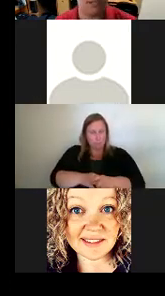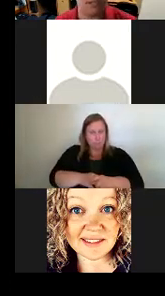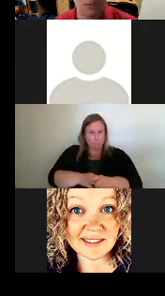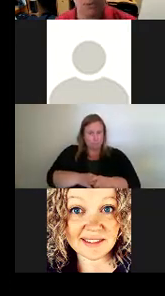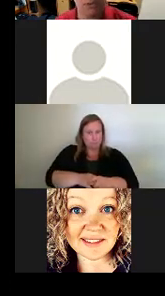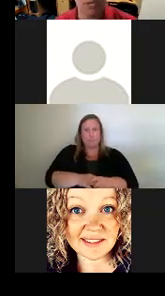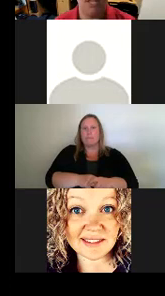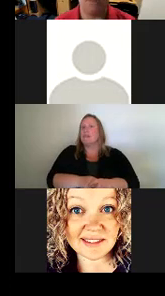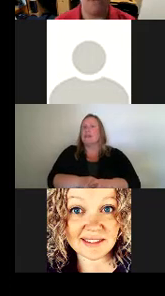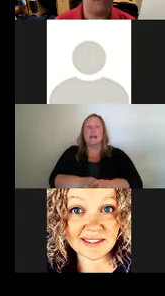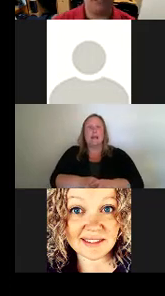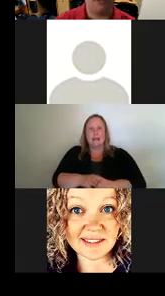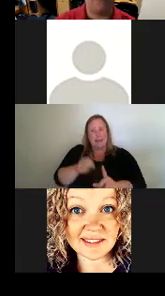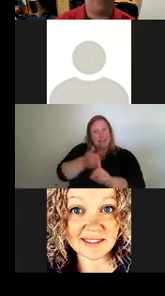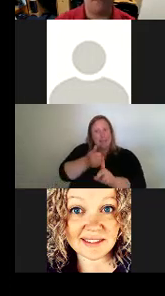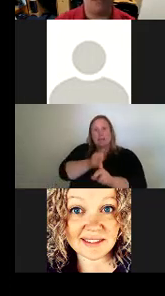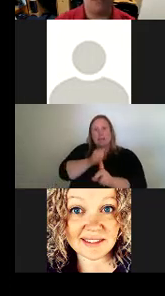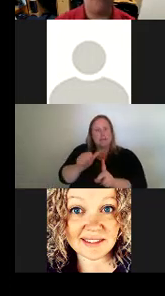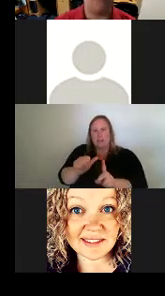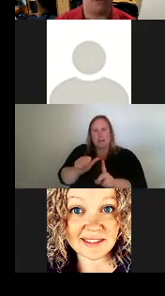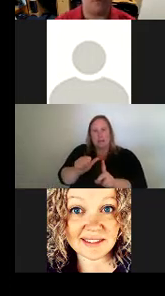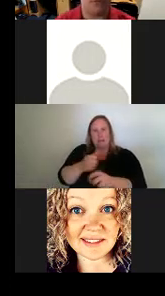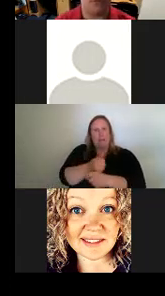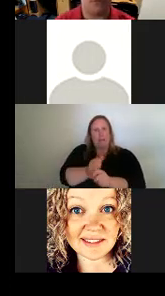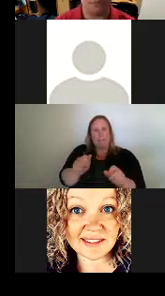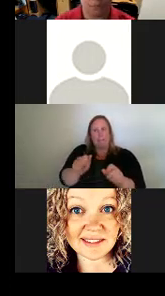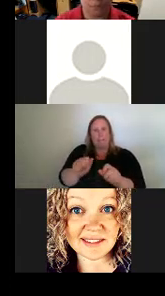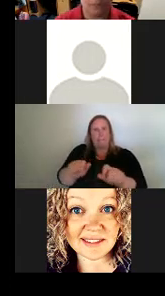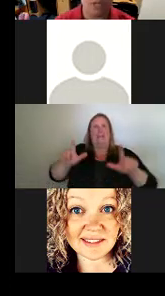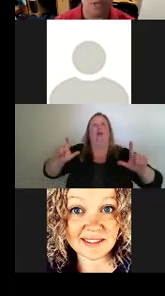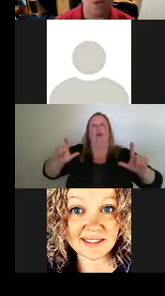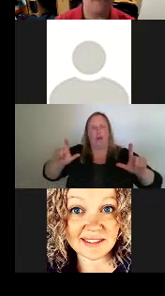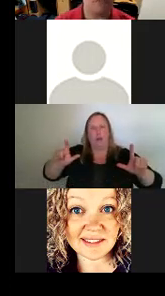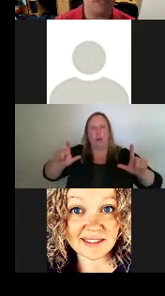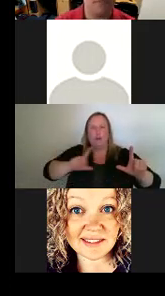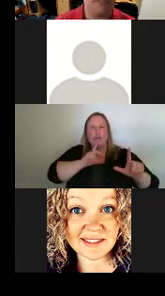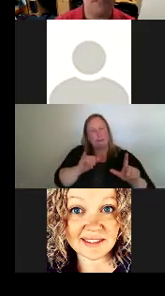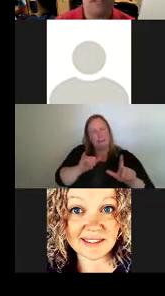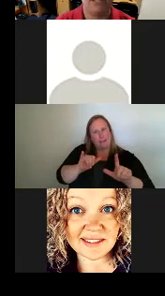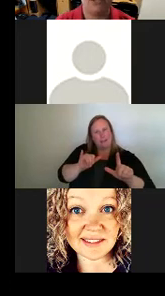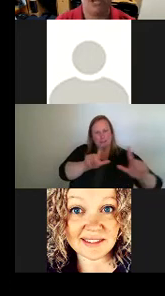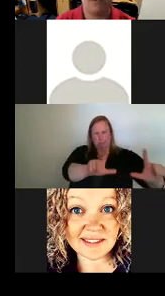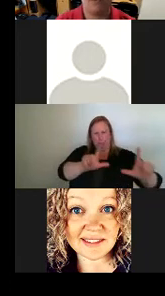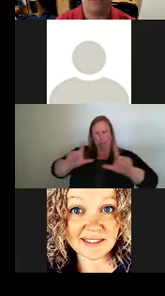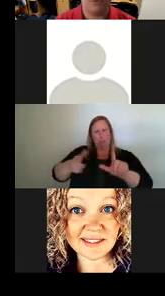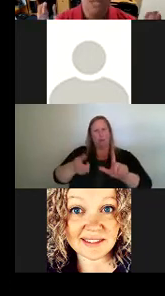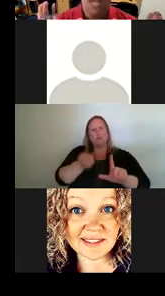COMPUTER SCREEN. IT BASICALLY SERVES AS A MONITOR FOR THE COMPUTER. OFTEN WITH SOME OF THESE DEVICES YOU ARE ABLE TO HAVE A